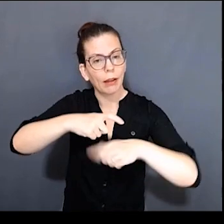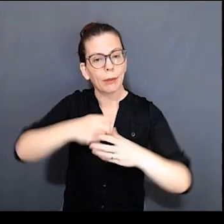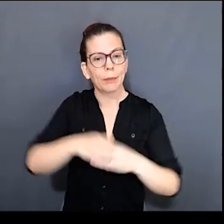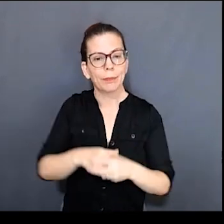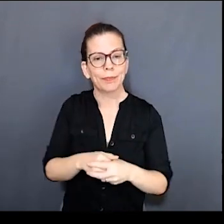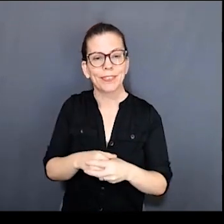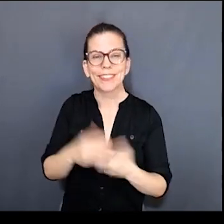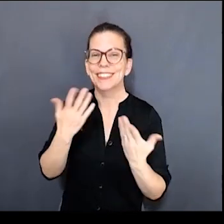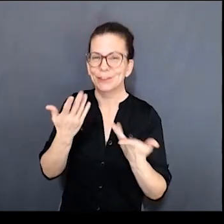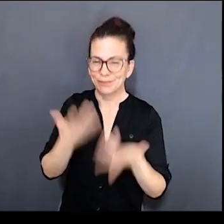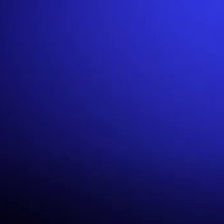And yeah, signing off.